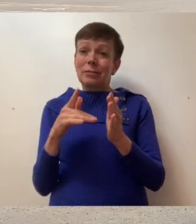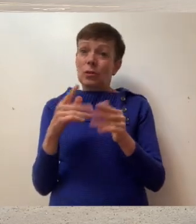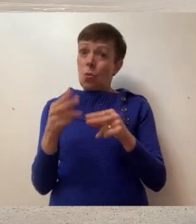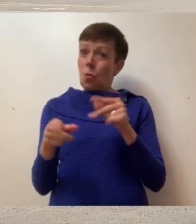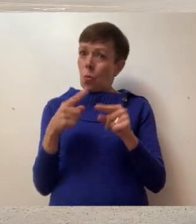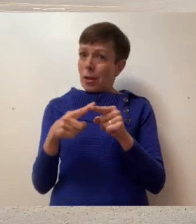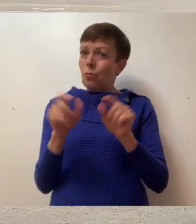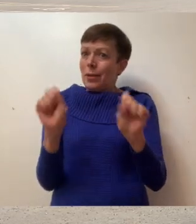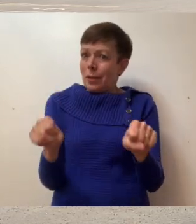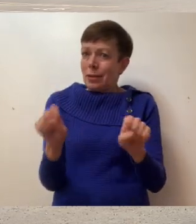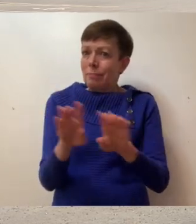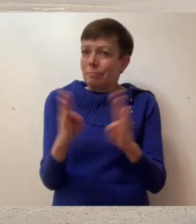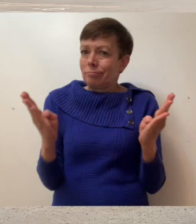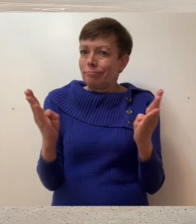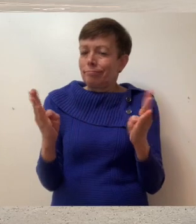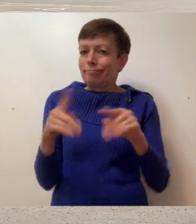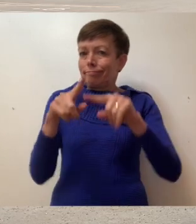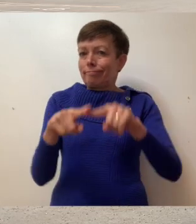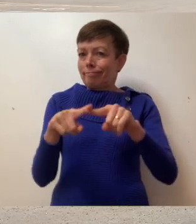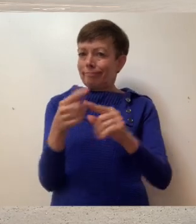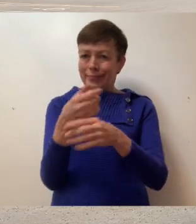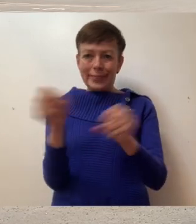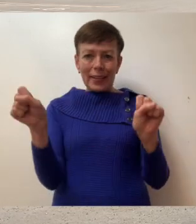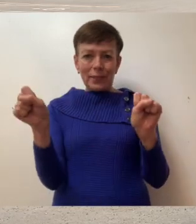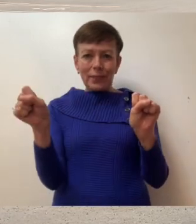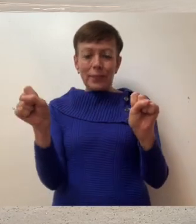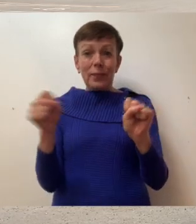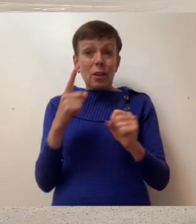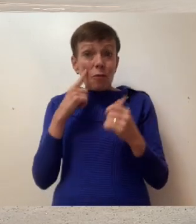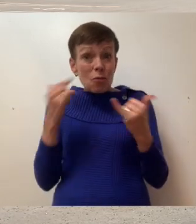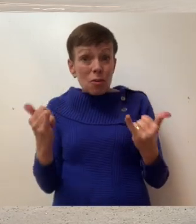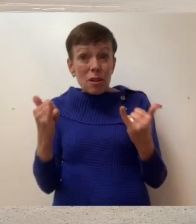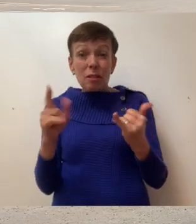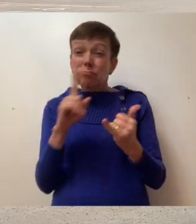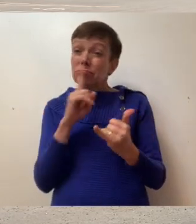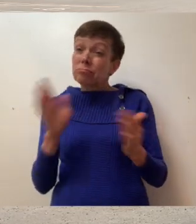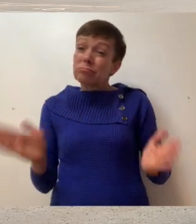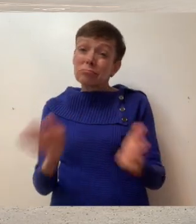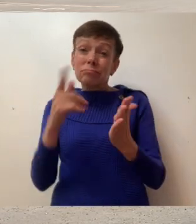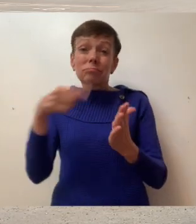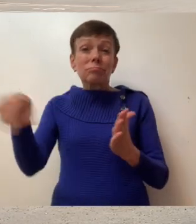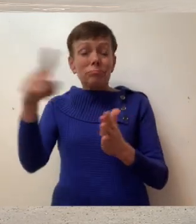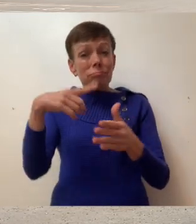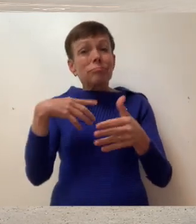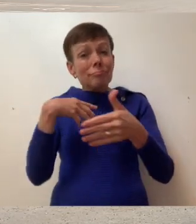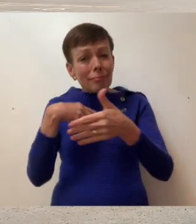For the time being, we encourage you to continue to get outdoors and enjoy our parks and trails